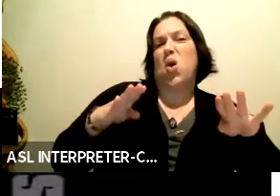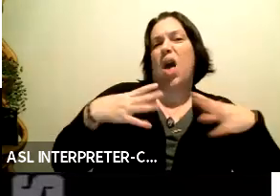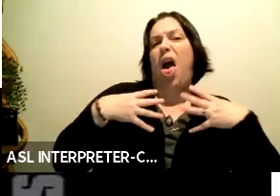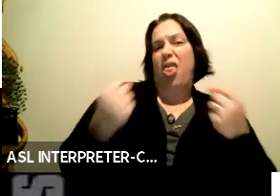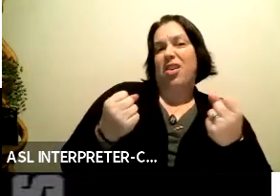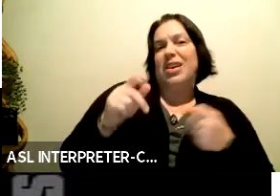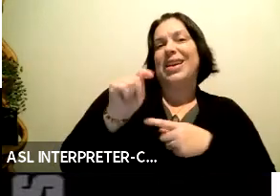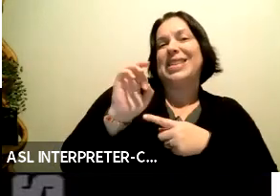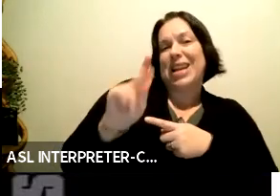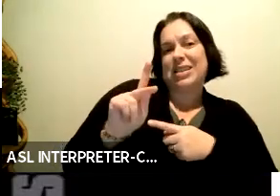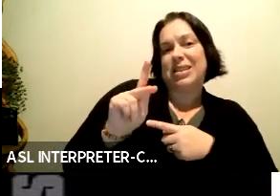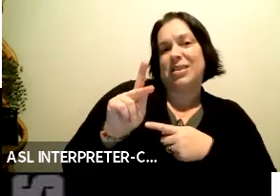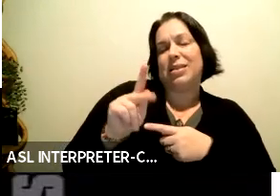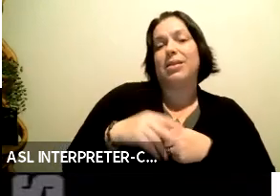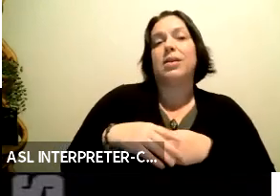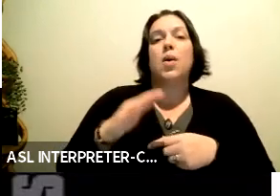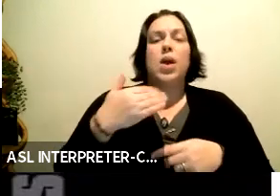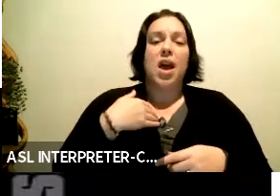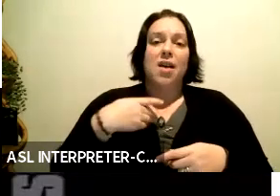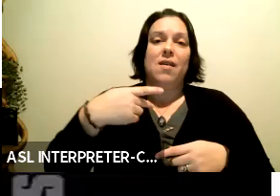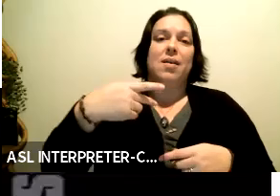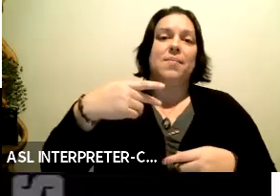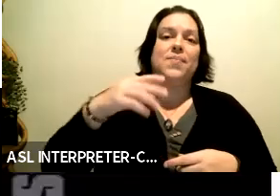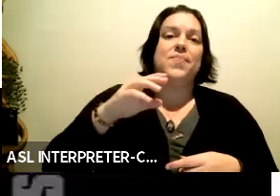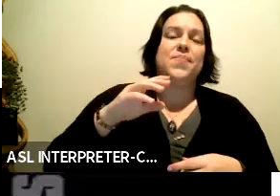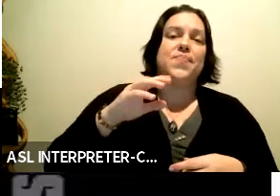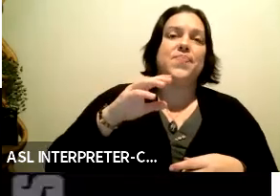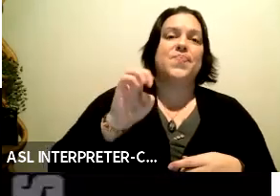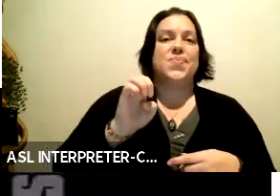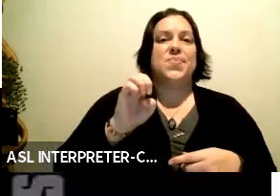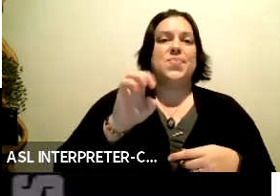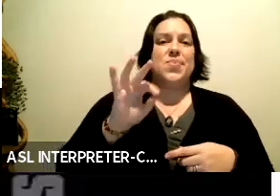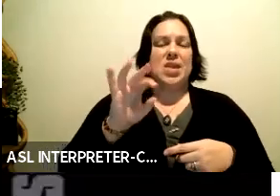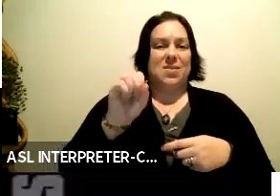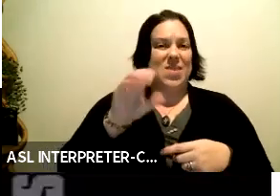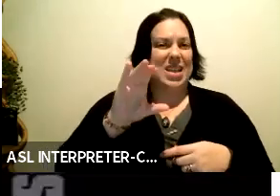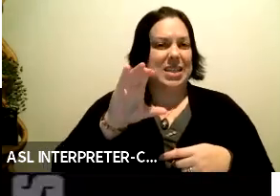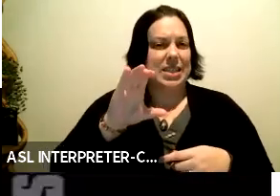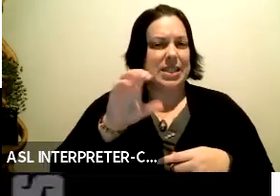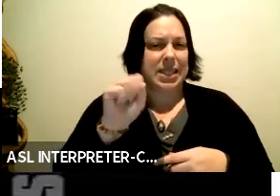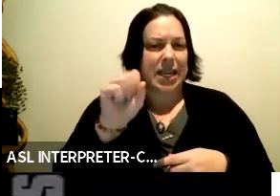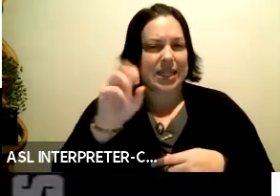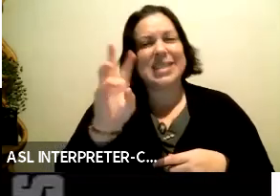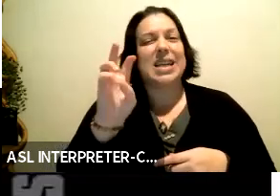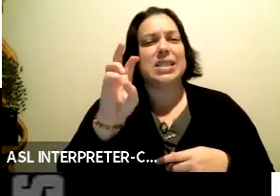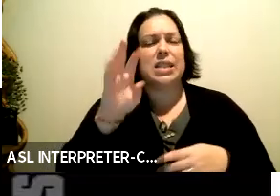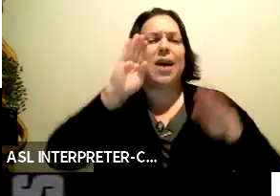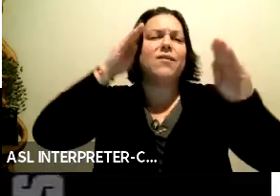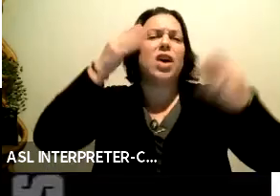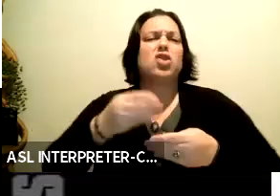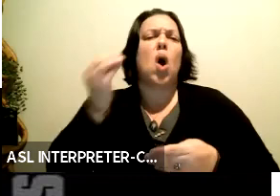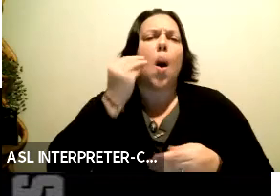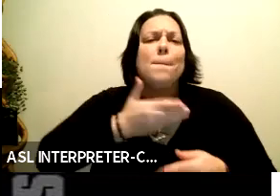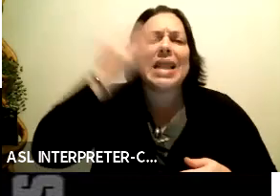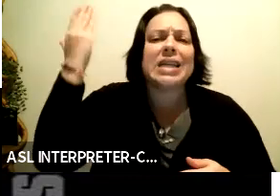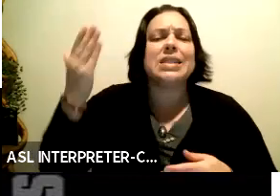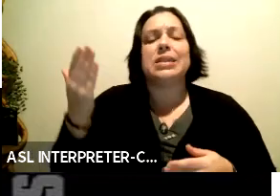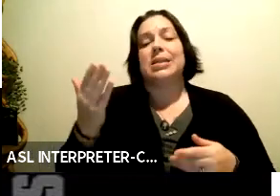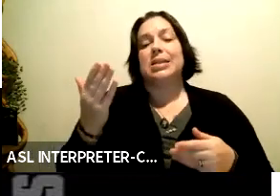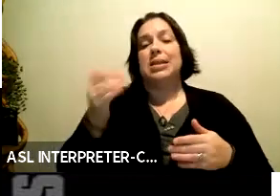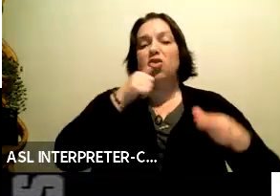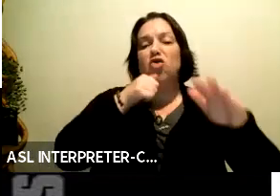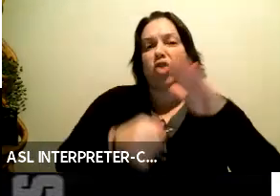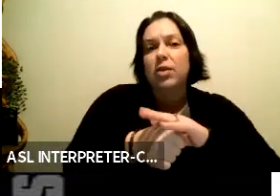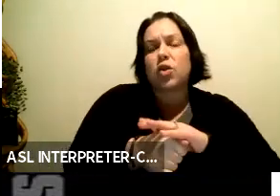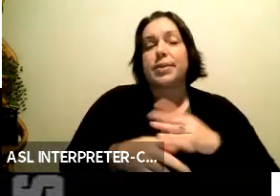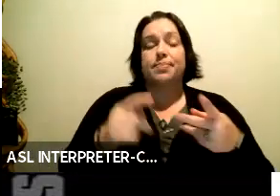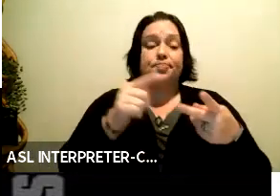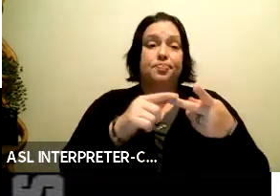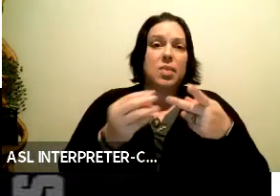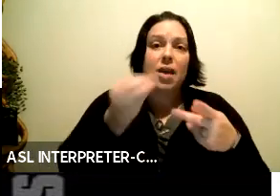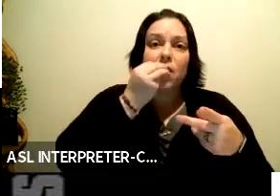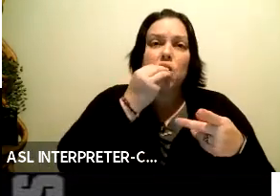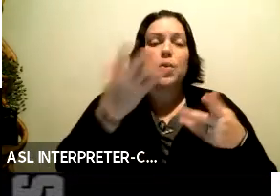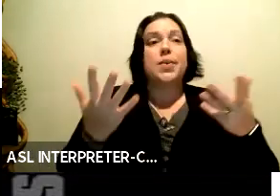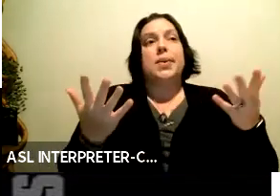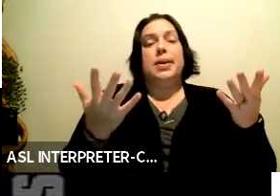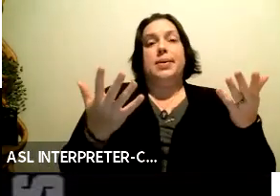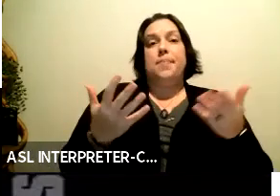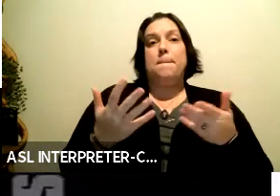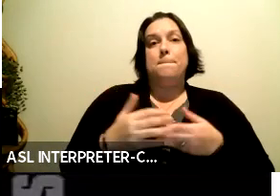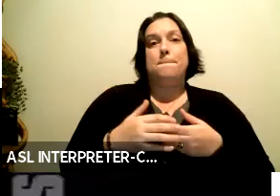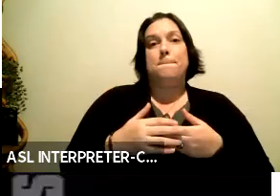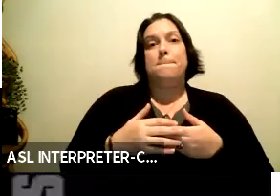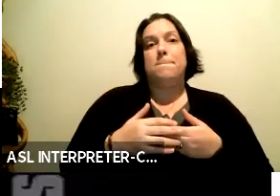We have an ESF 6 task force that focuses on those sheltering areas, the food and shelter